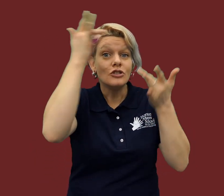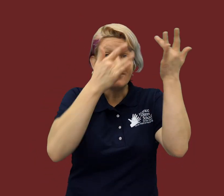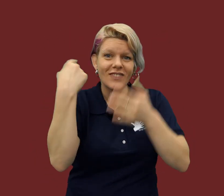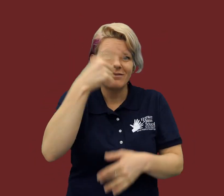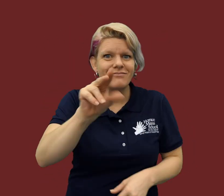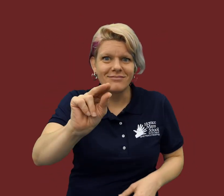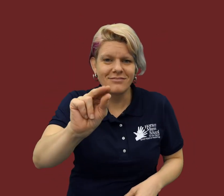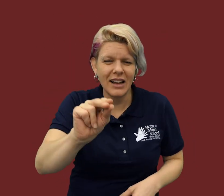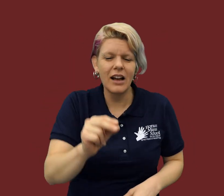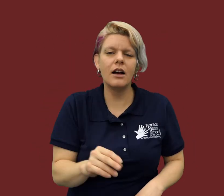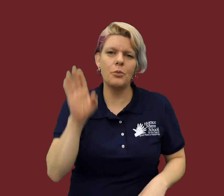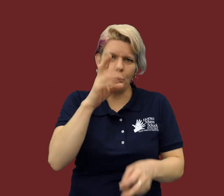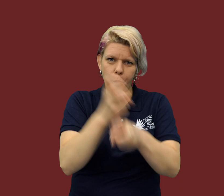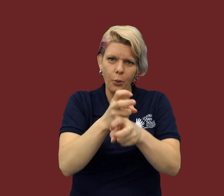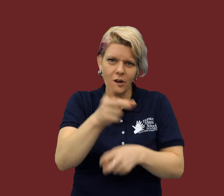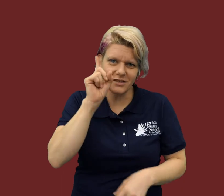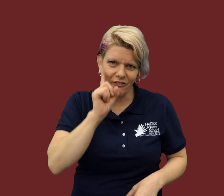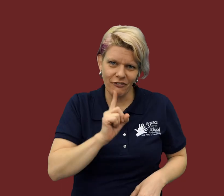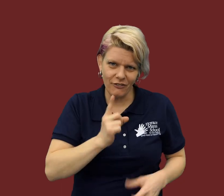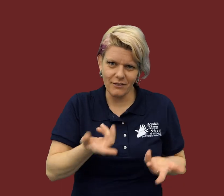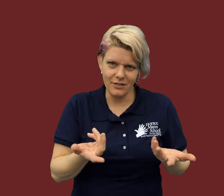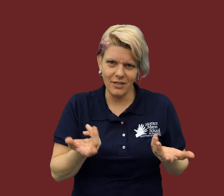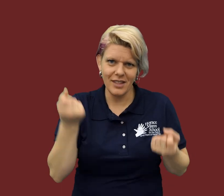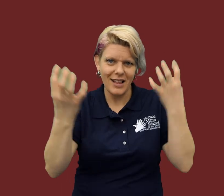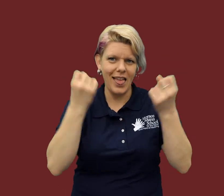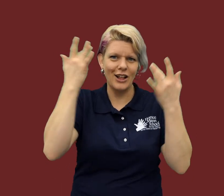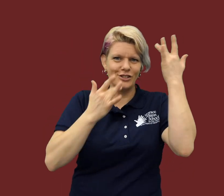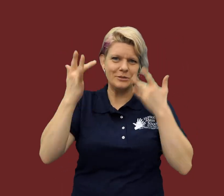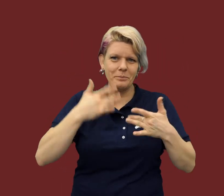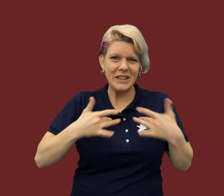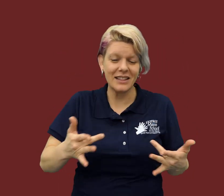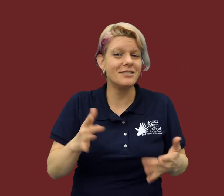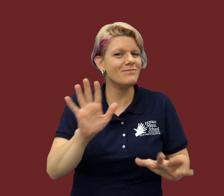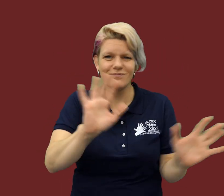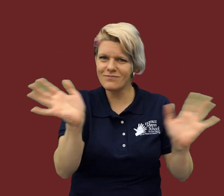sign languages means you frequently touch your face but try your best to avoid doing